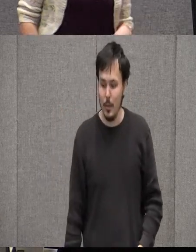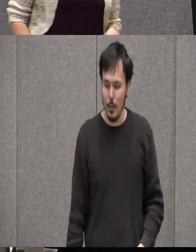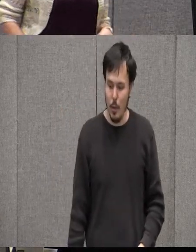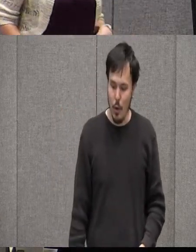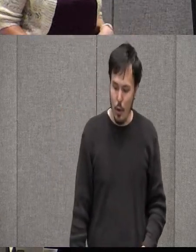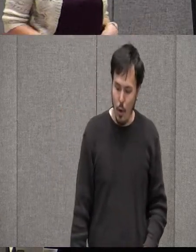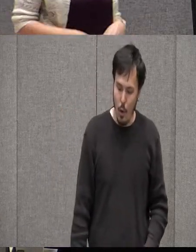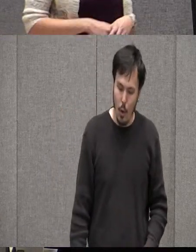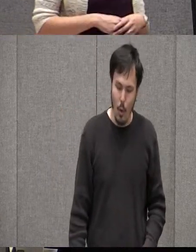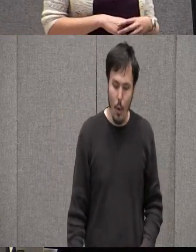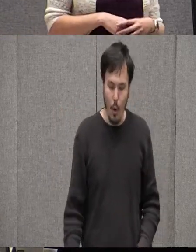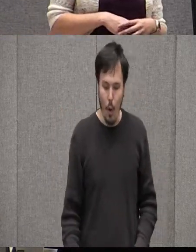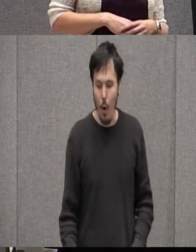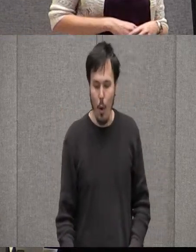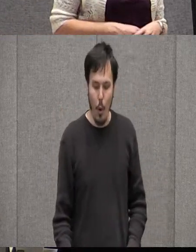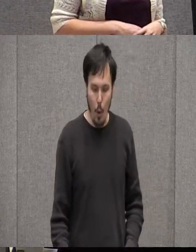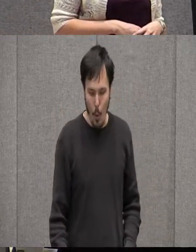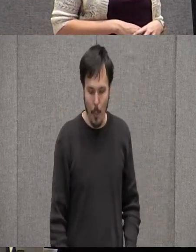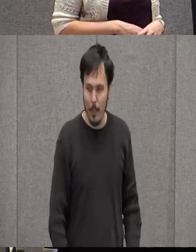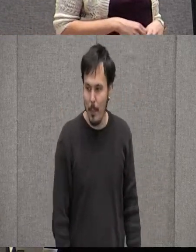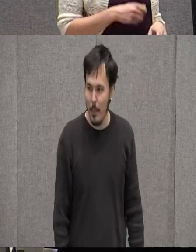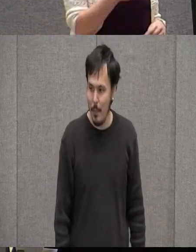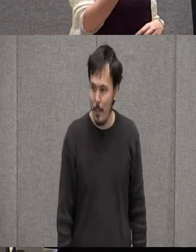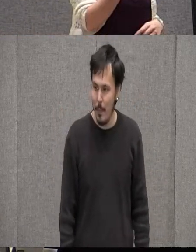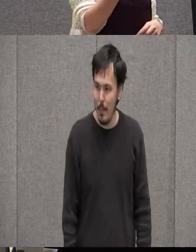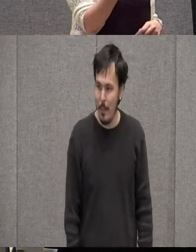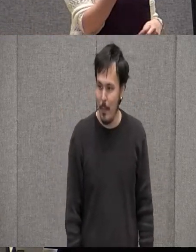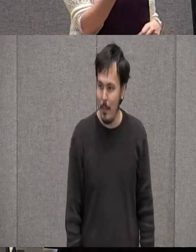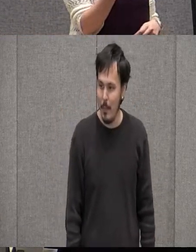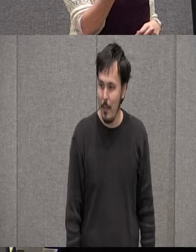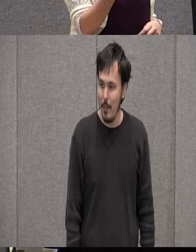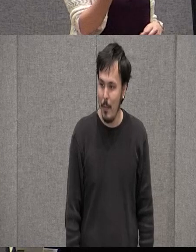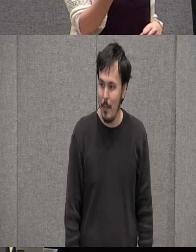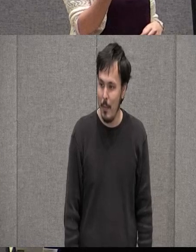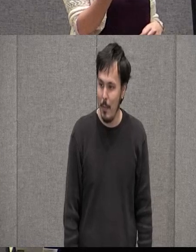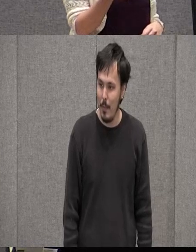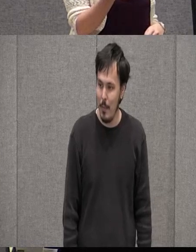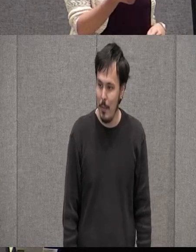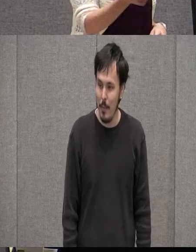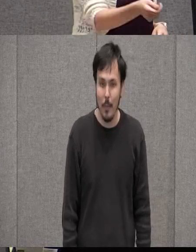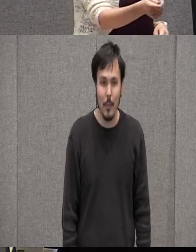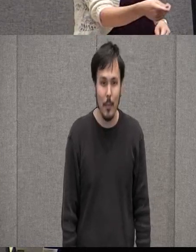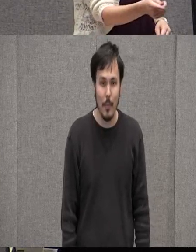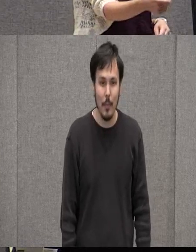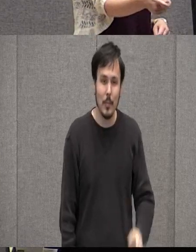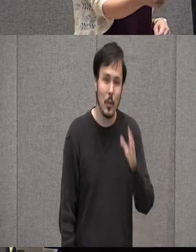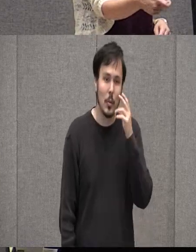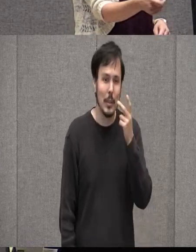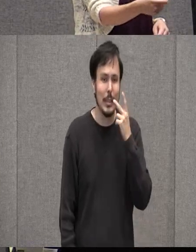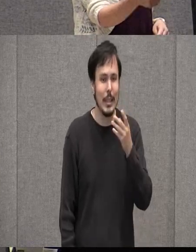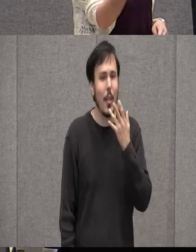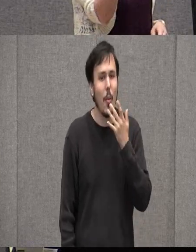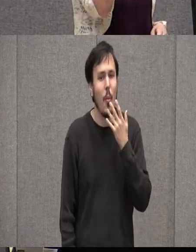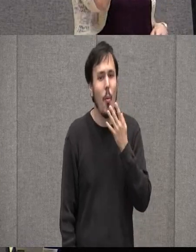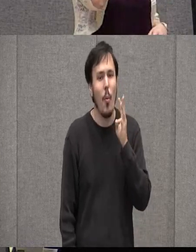So with the blue, I used a kind of watercolor coloring so you'll see that it has a different sort of texture to it.